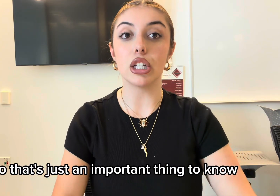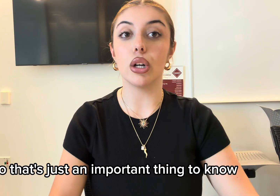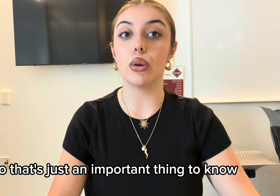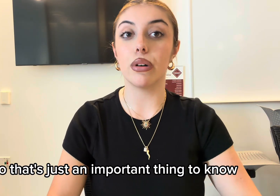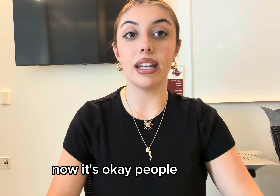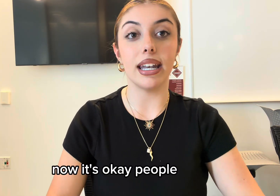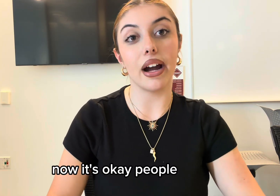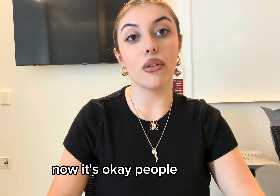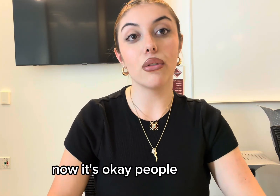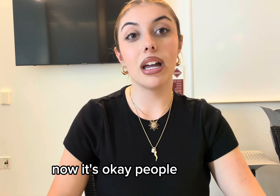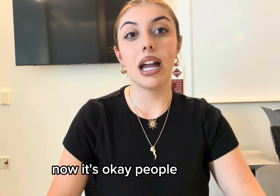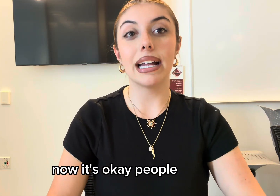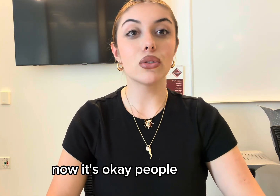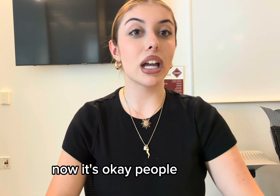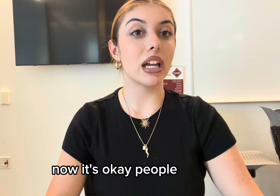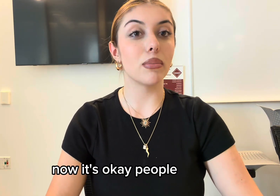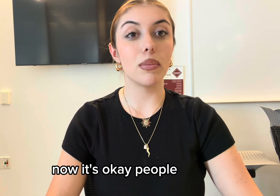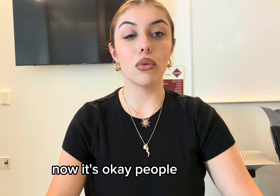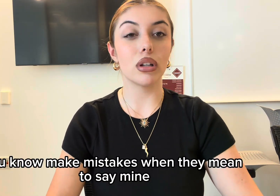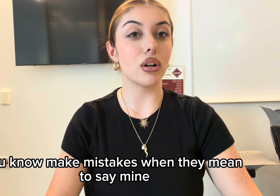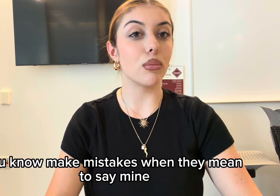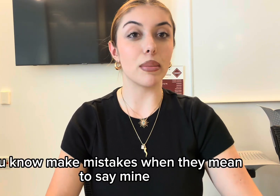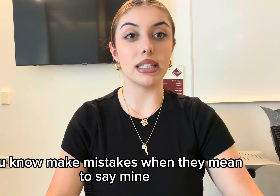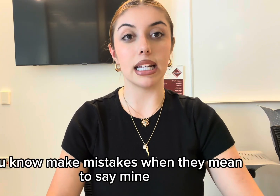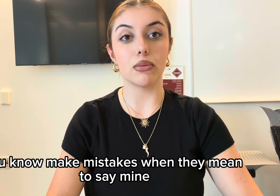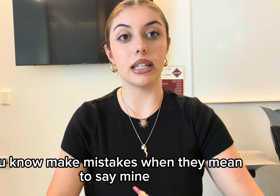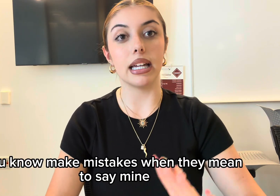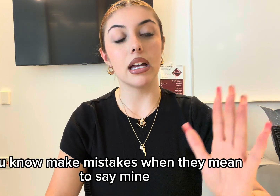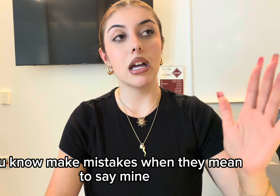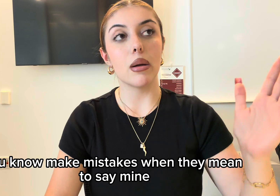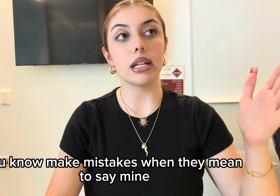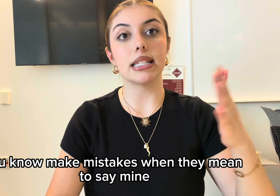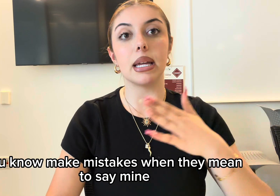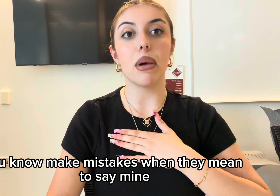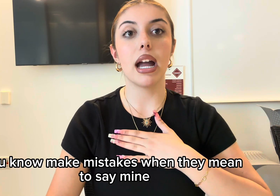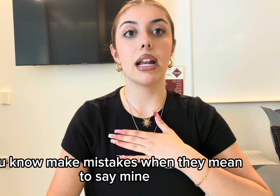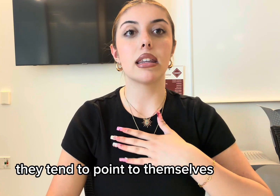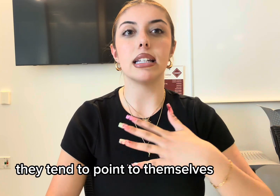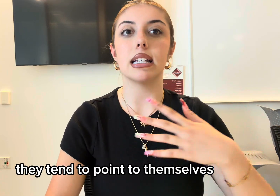to know. Now, it's okay. People, you know, make mistakes when they mean to say mine. They tend